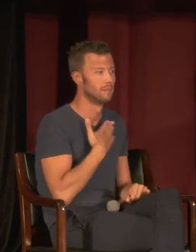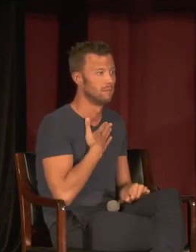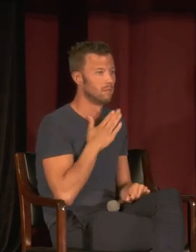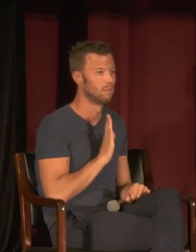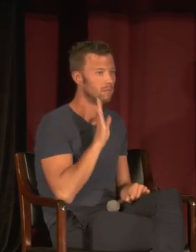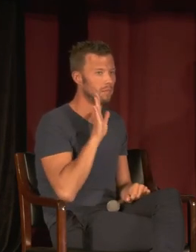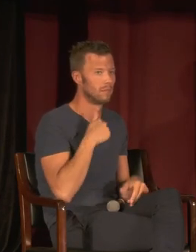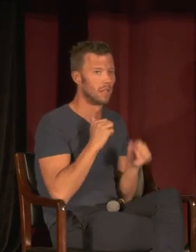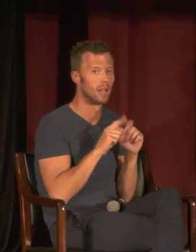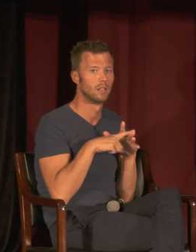I can start taking them now.